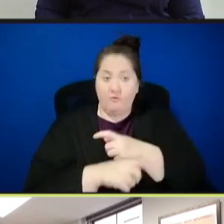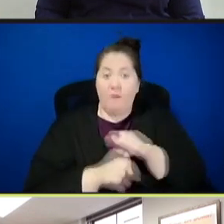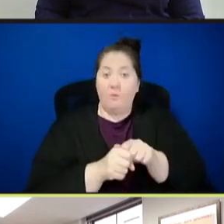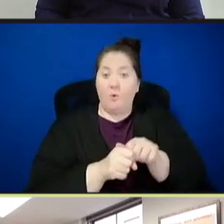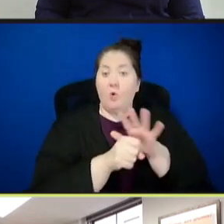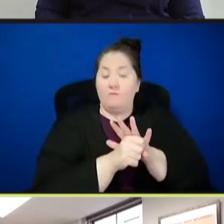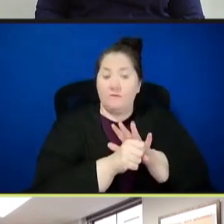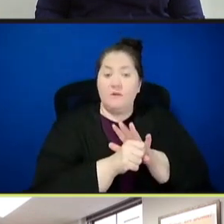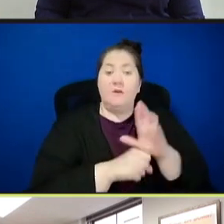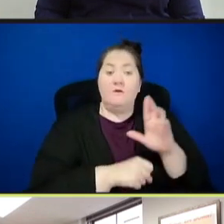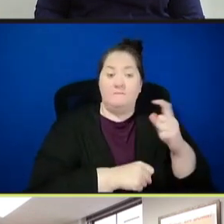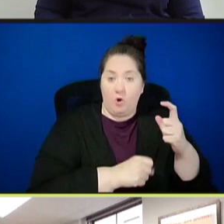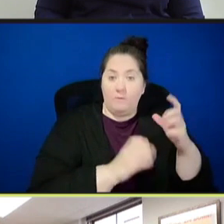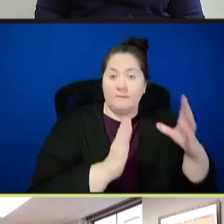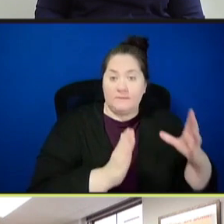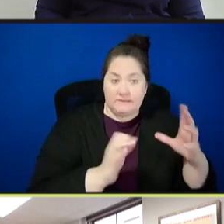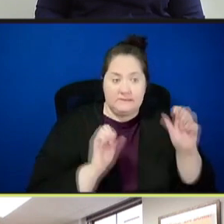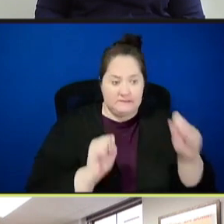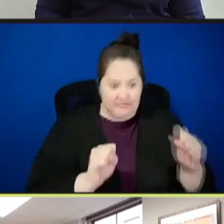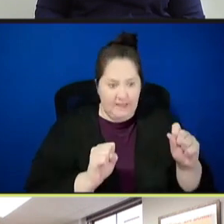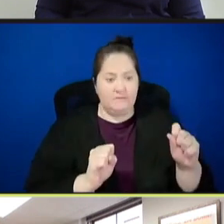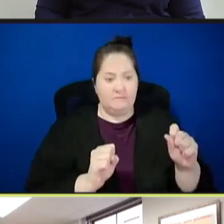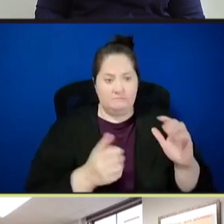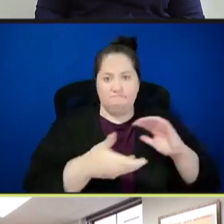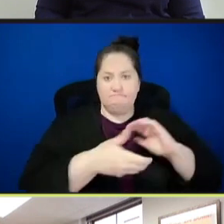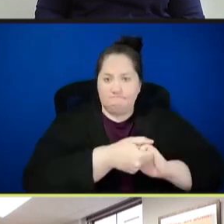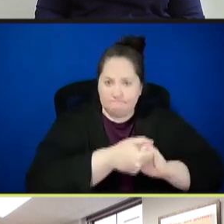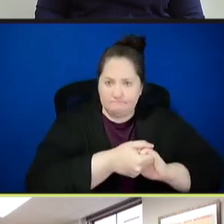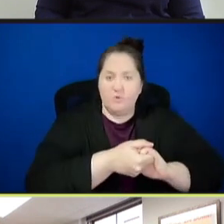pharmacists really can be our partners for maternal immunization. And you saw a